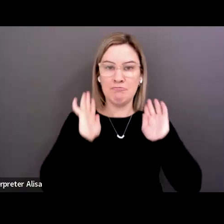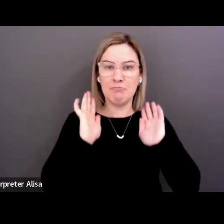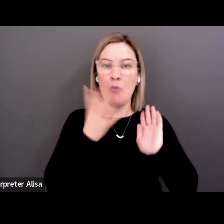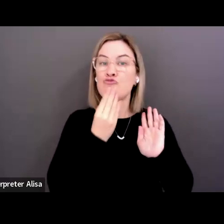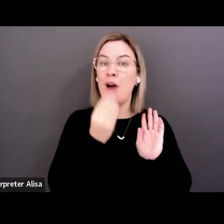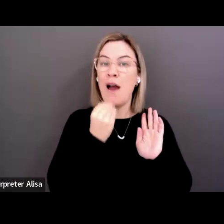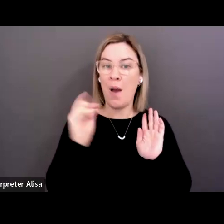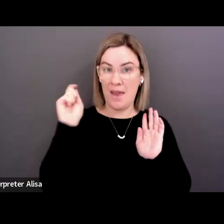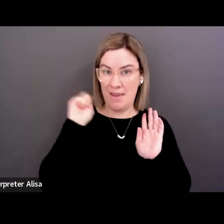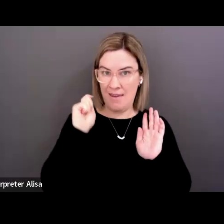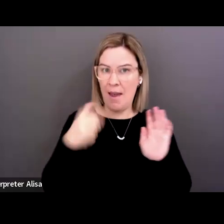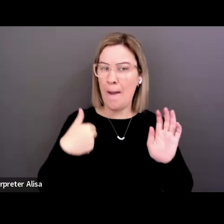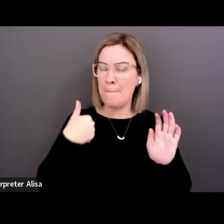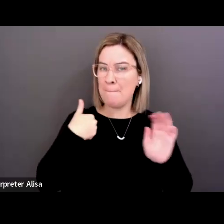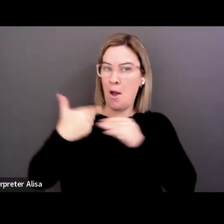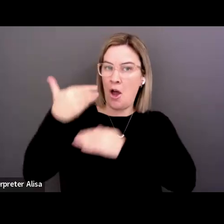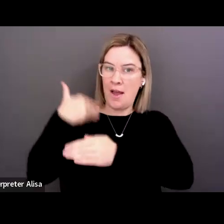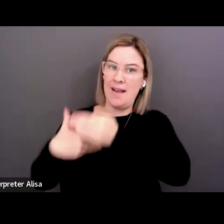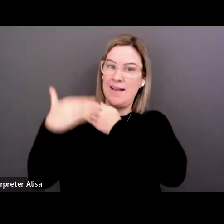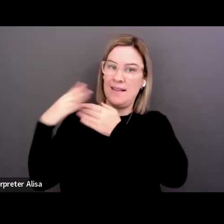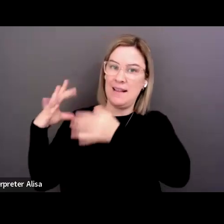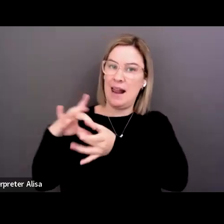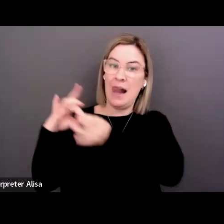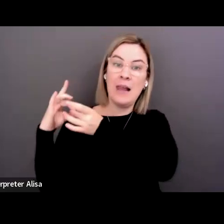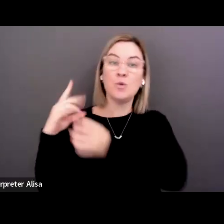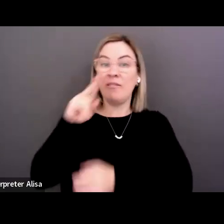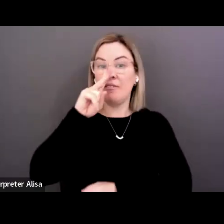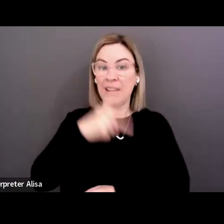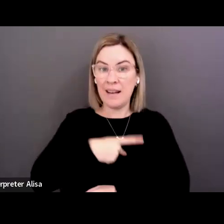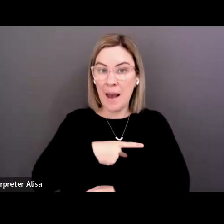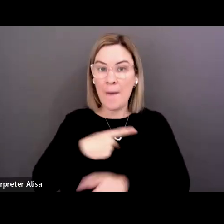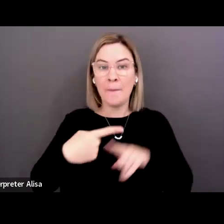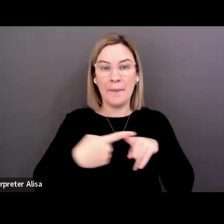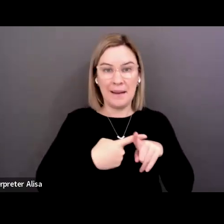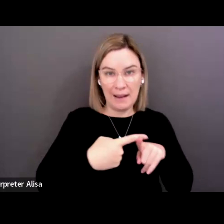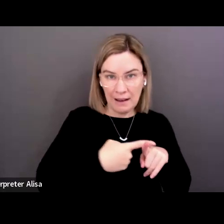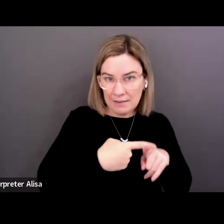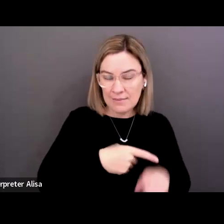Hi, everybody. My name Lana, we're both here on Wurundjeri